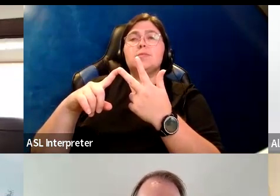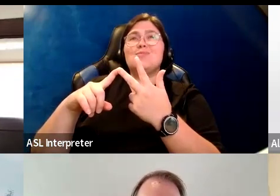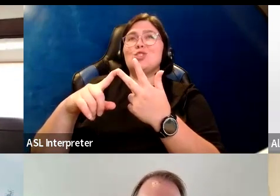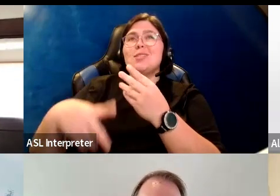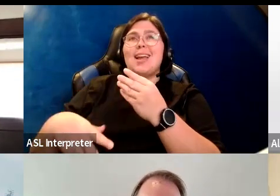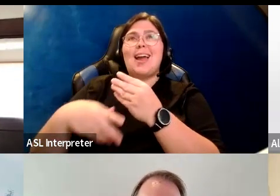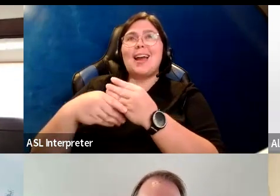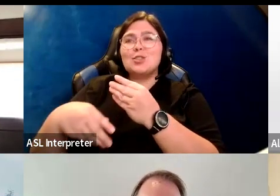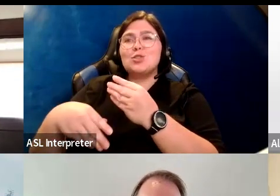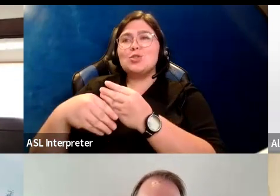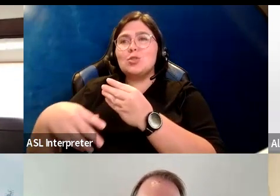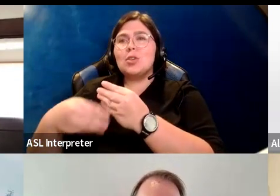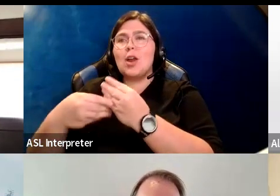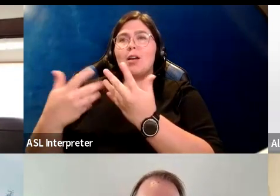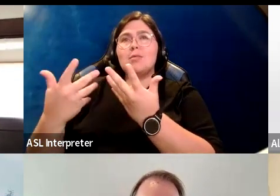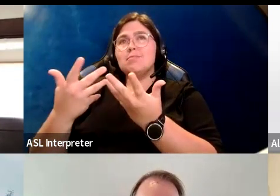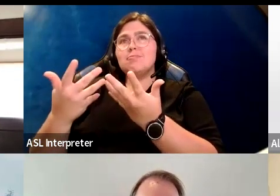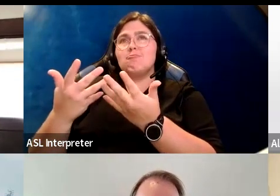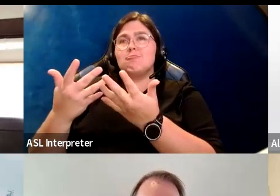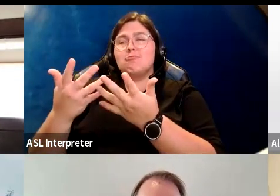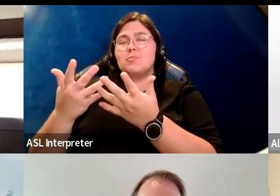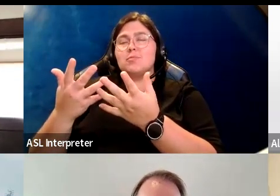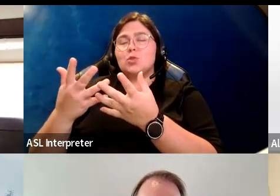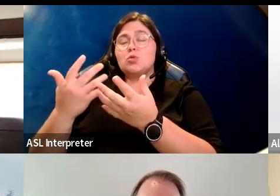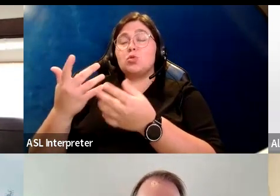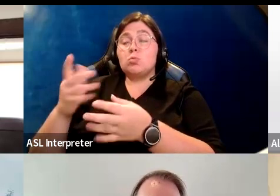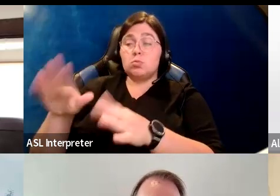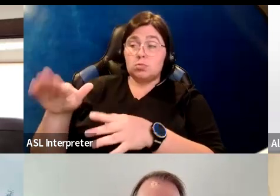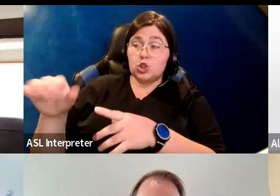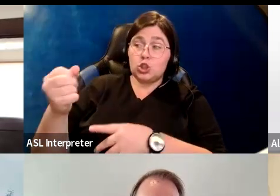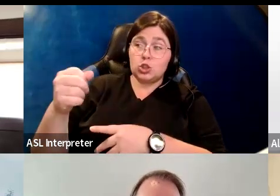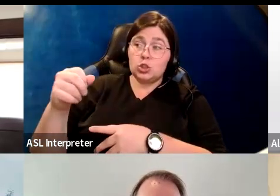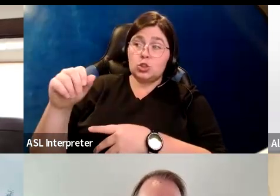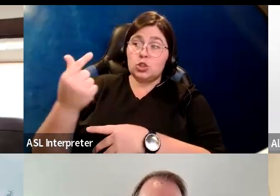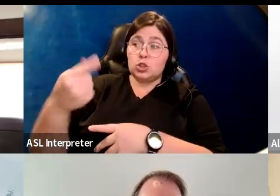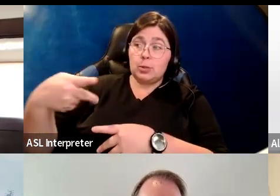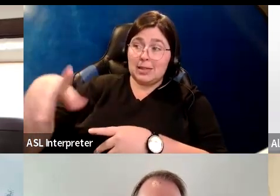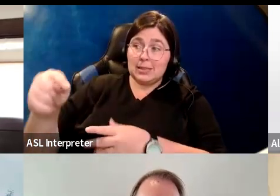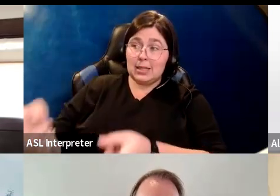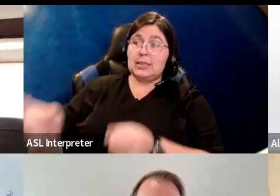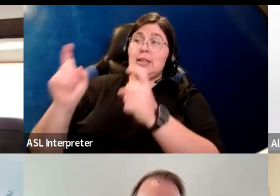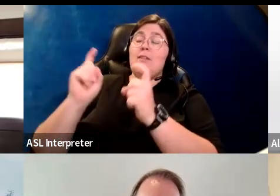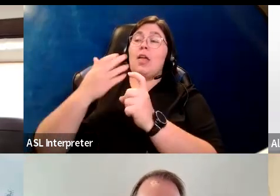to have the GPT give us the best possible for the diagram we put in.